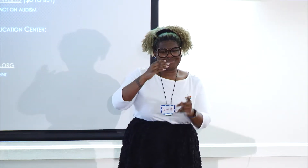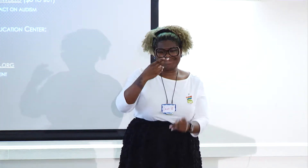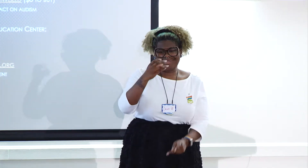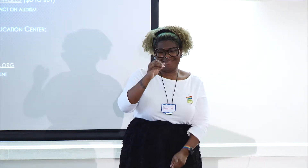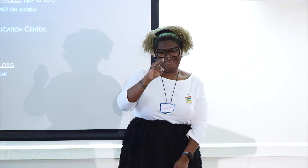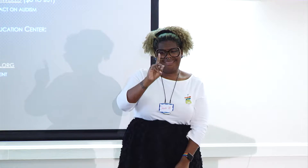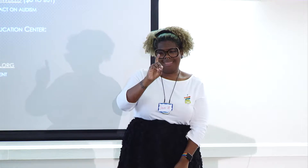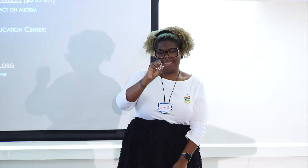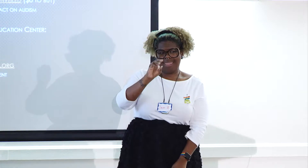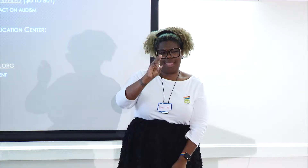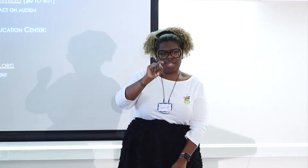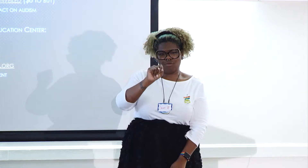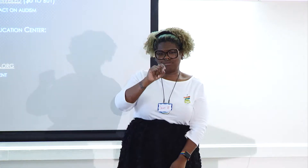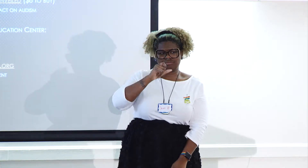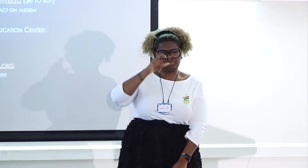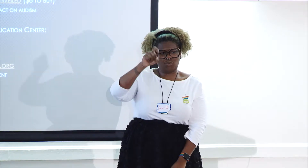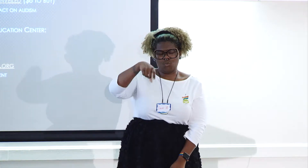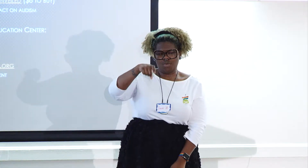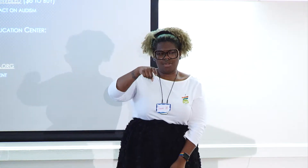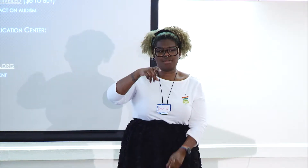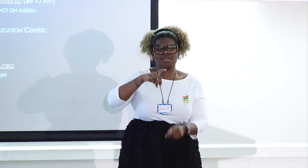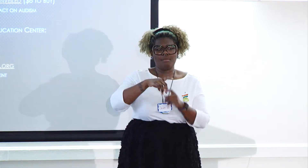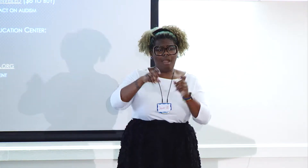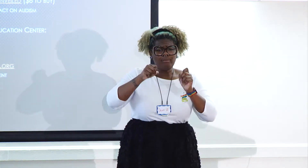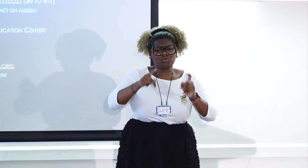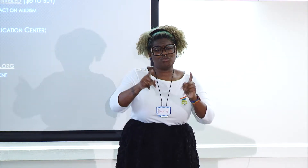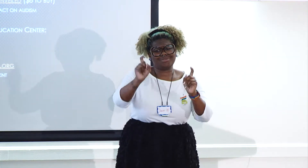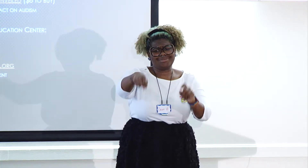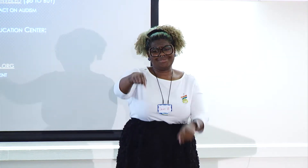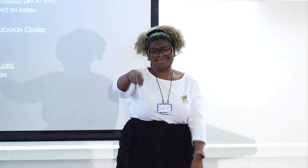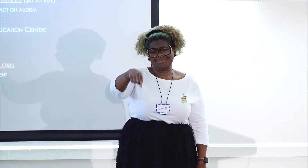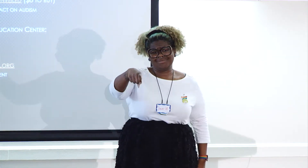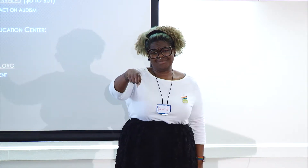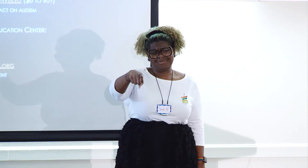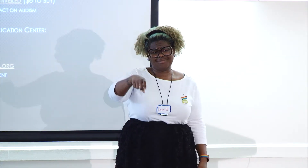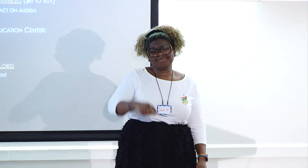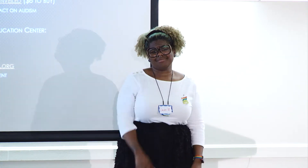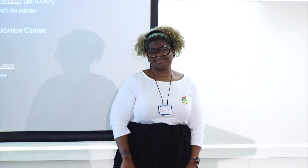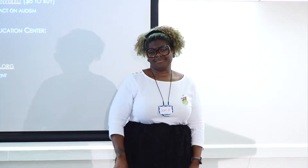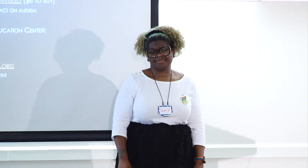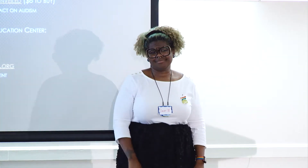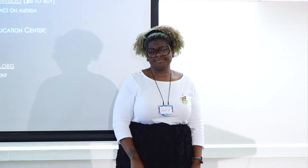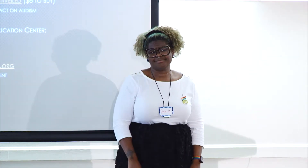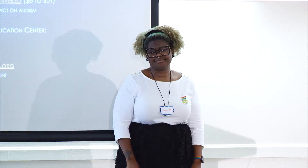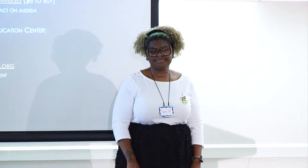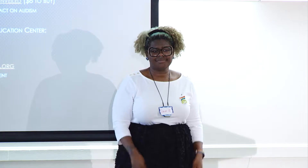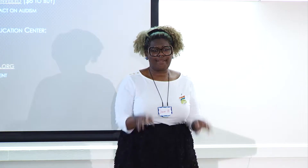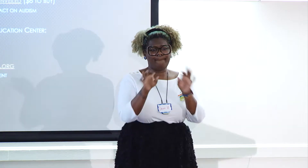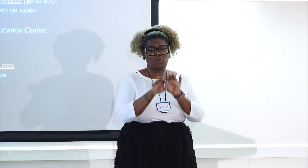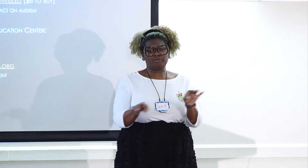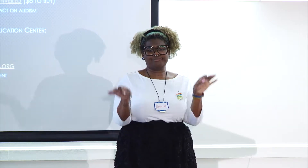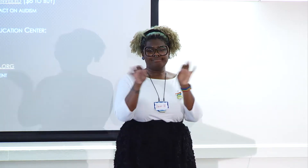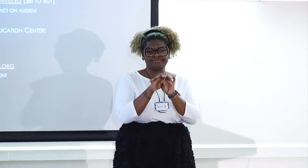to have a deaf person who's qualified for the job, give them the opportunity they need for employment.